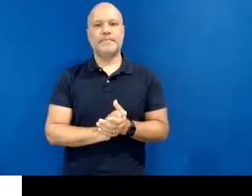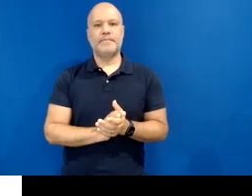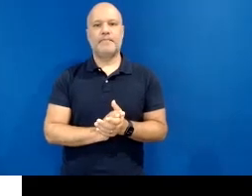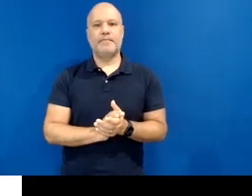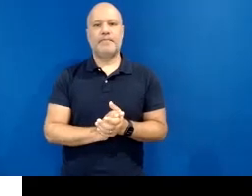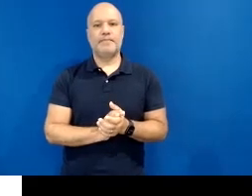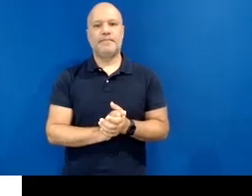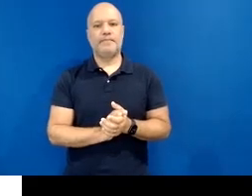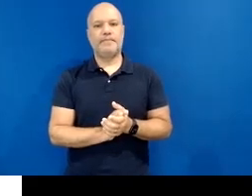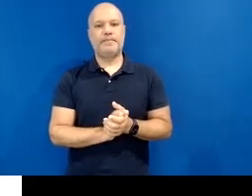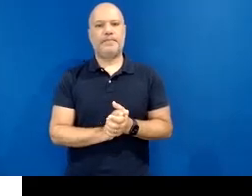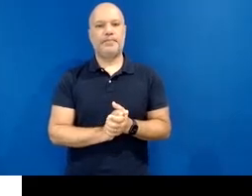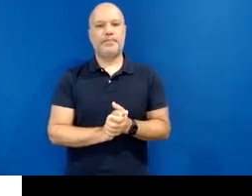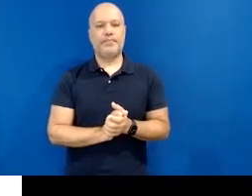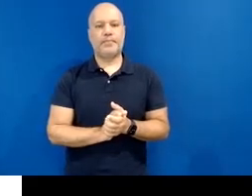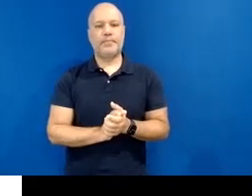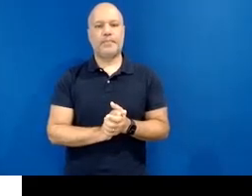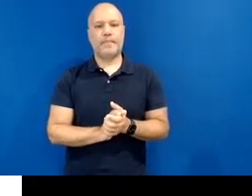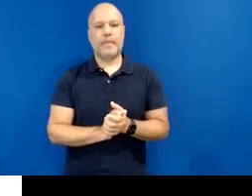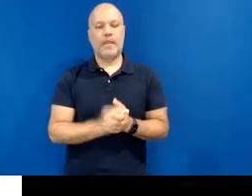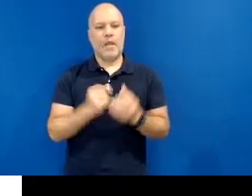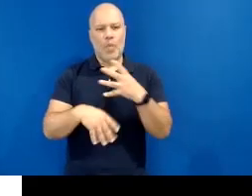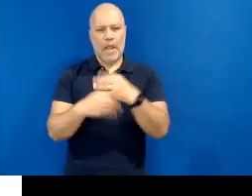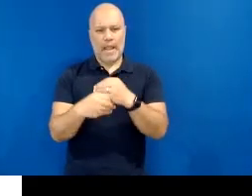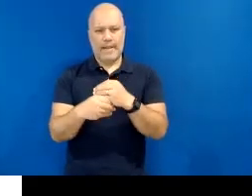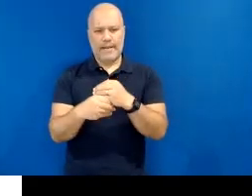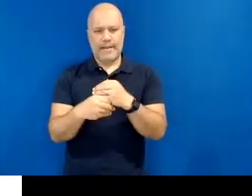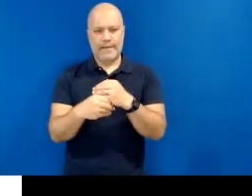let me just say a couple of things before I turn it over to Linda Vang.